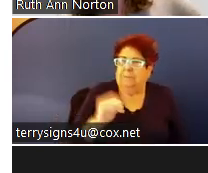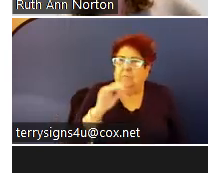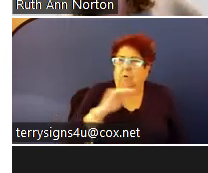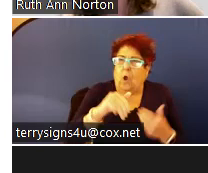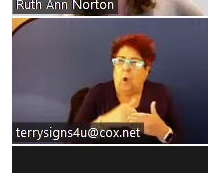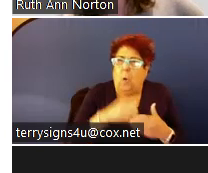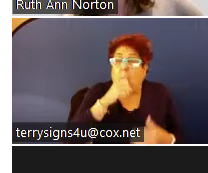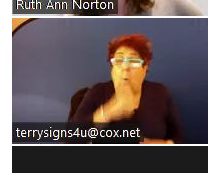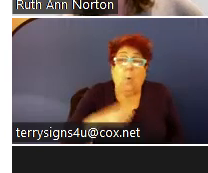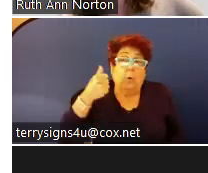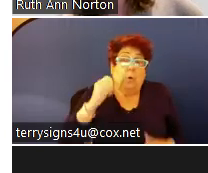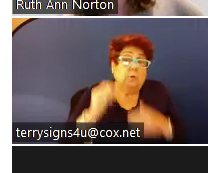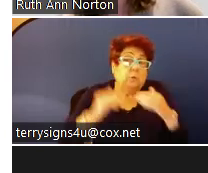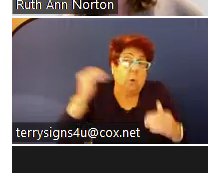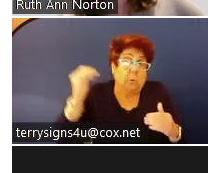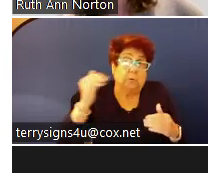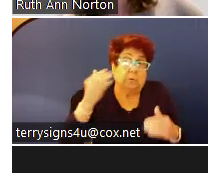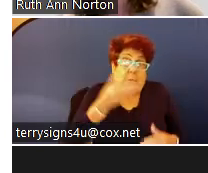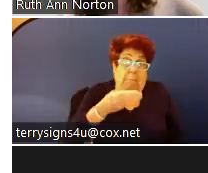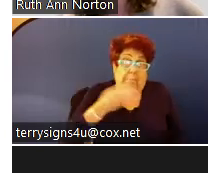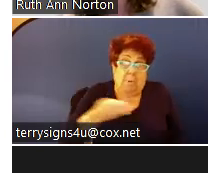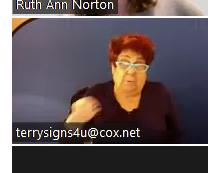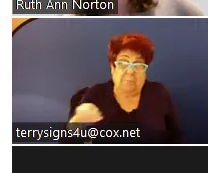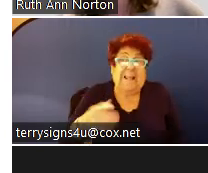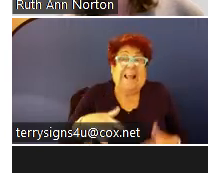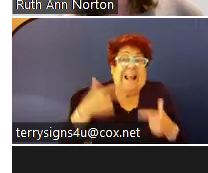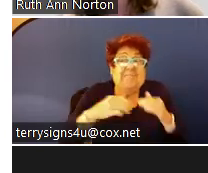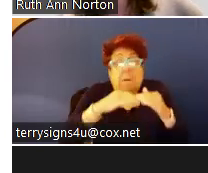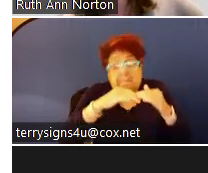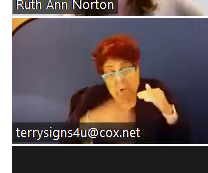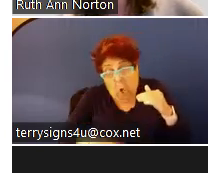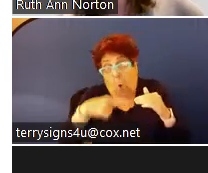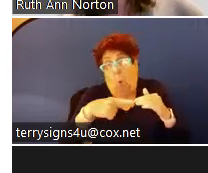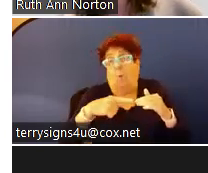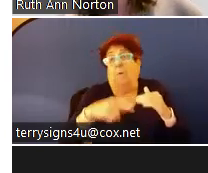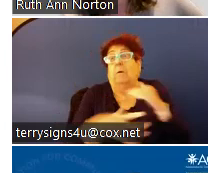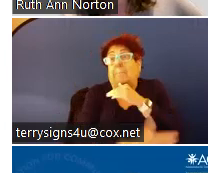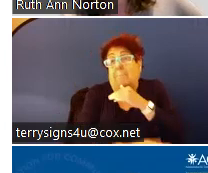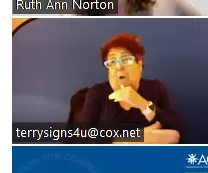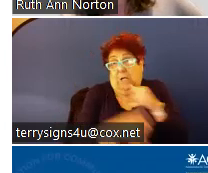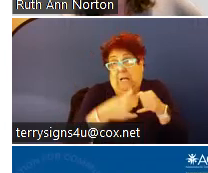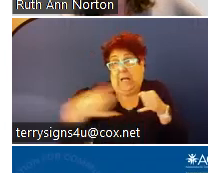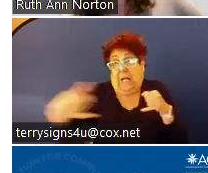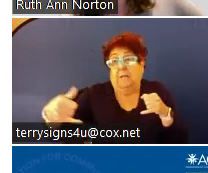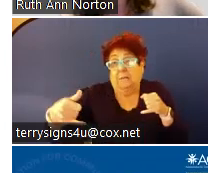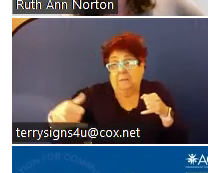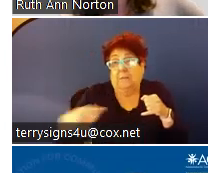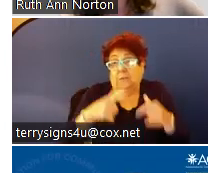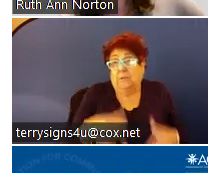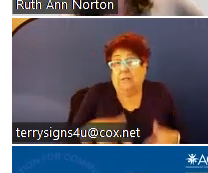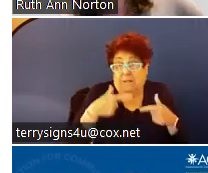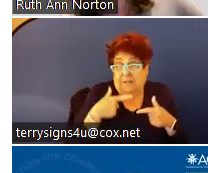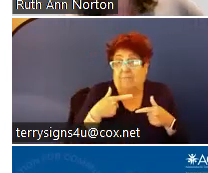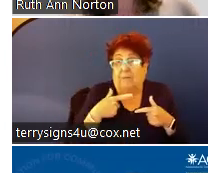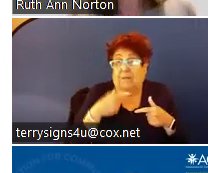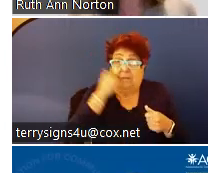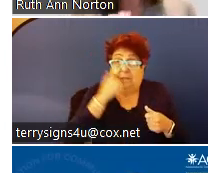Baltimore live below the poverty line and so, are living on a day-to-day risk losing of their home.